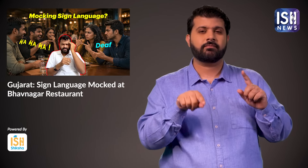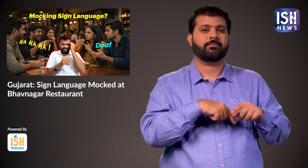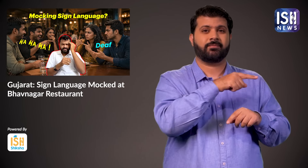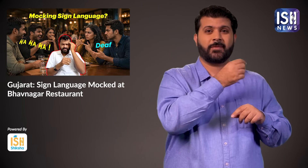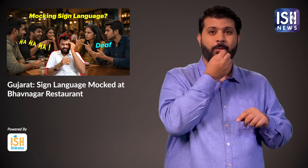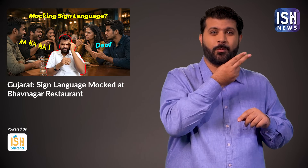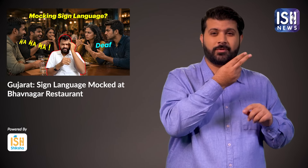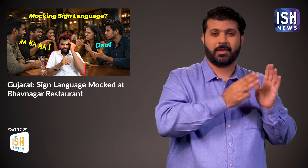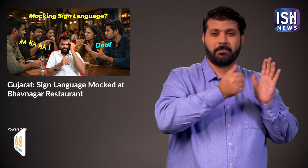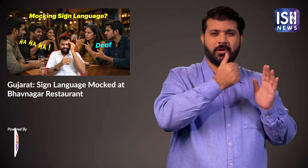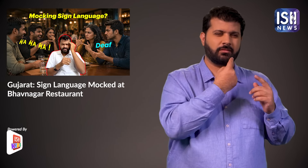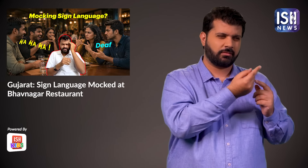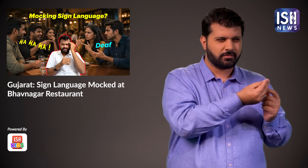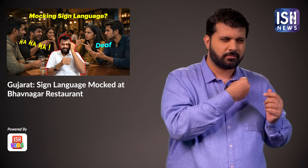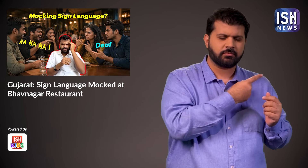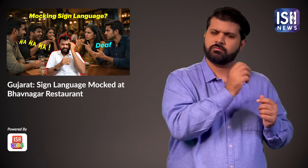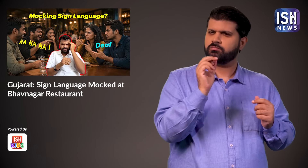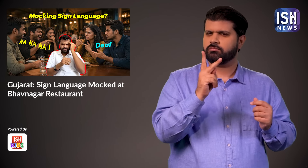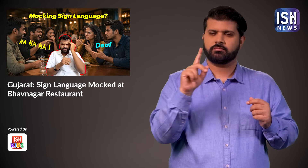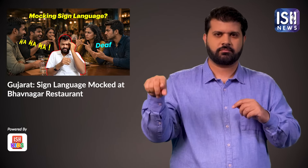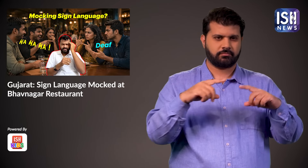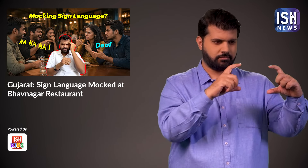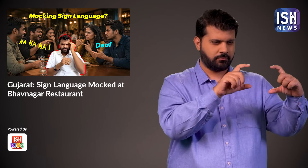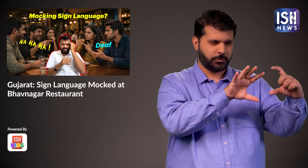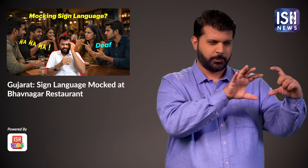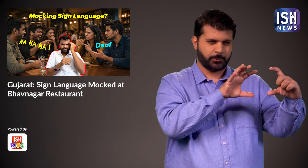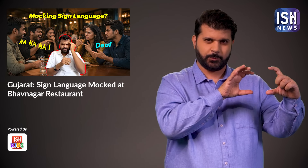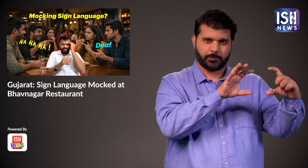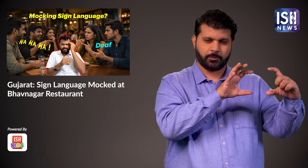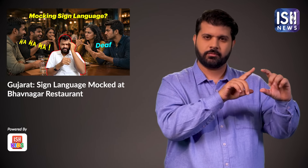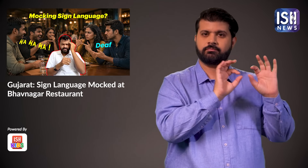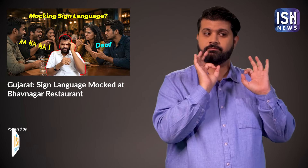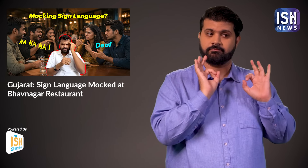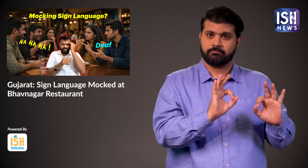requested the restaurant manager for the footage, which he recorded.